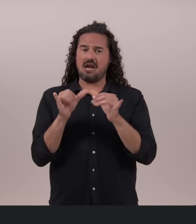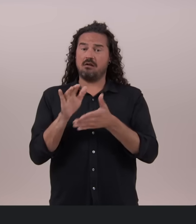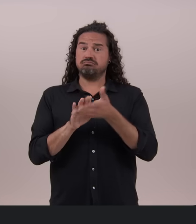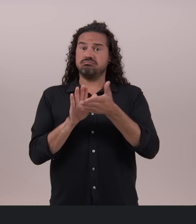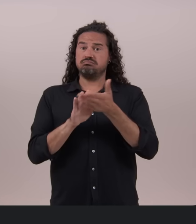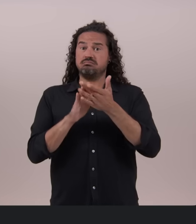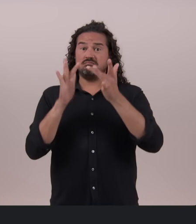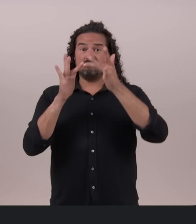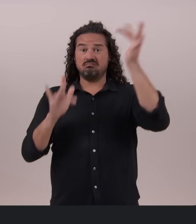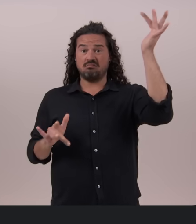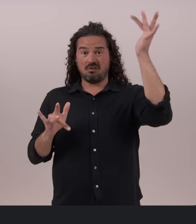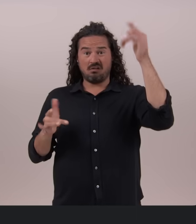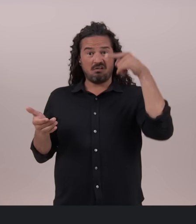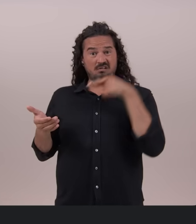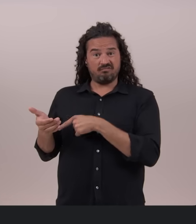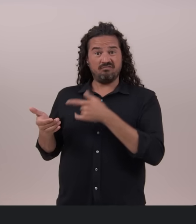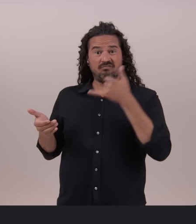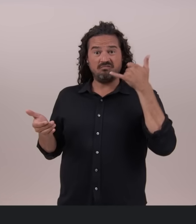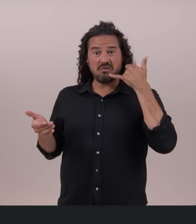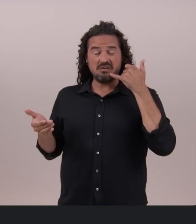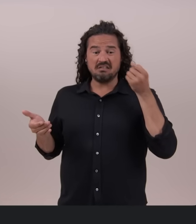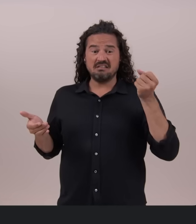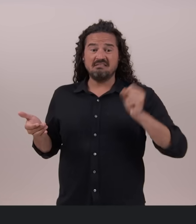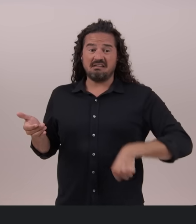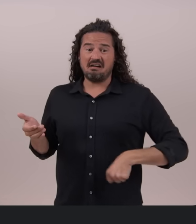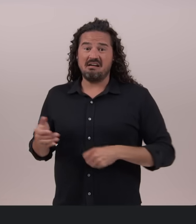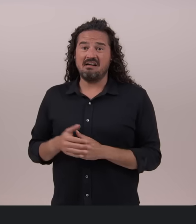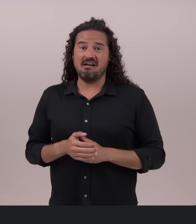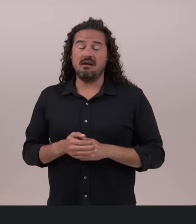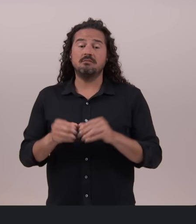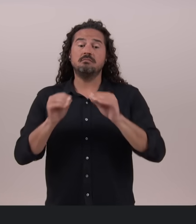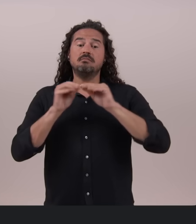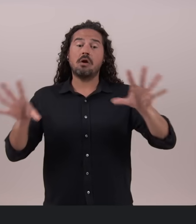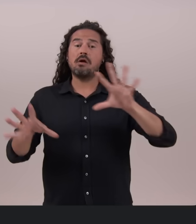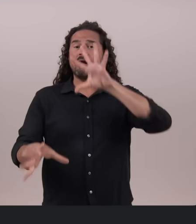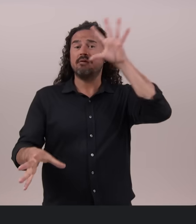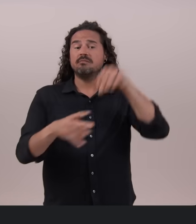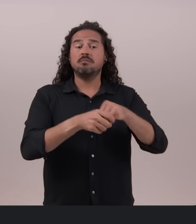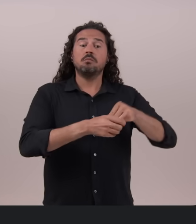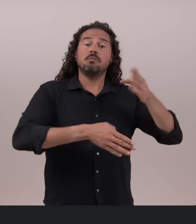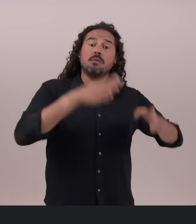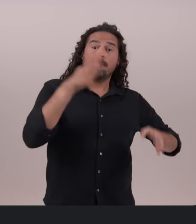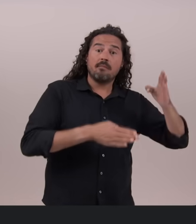and it's deployed in everything, from robots to satellites in outer space.